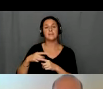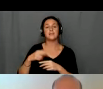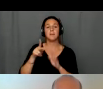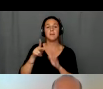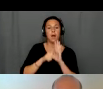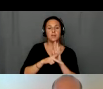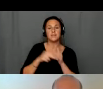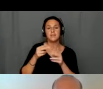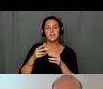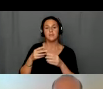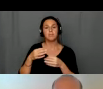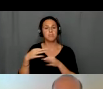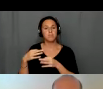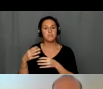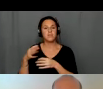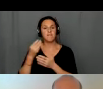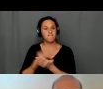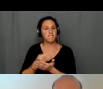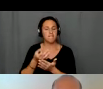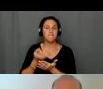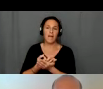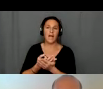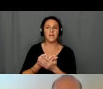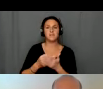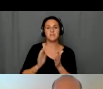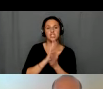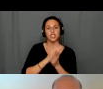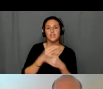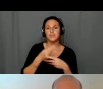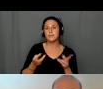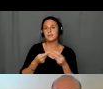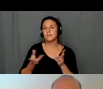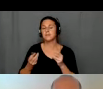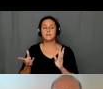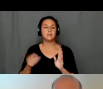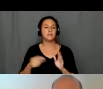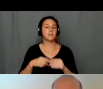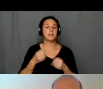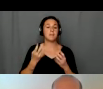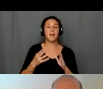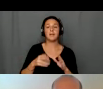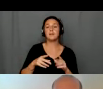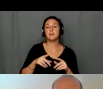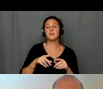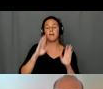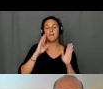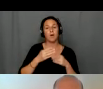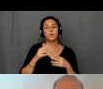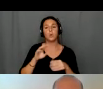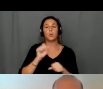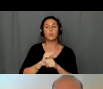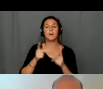Many of them focused on workplace, health and safety unemployment.